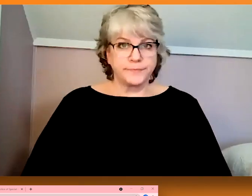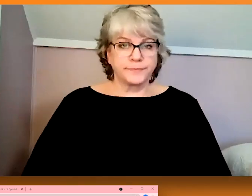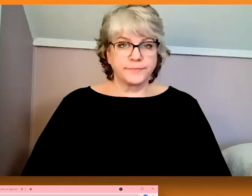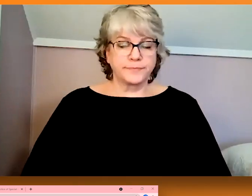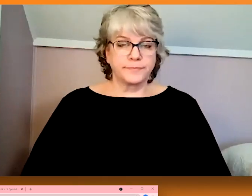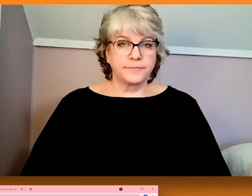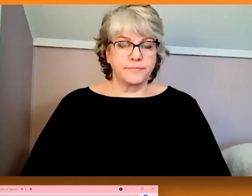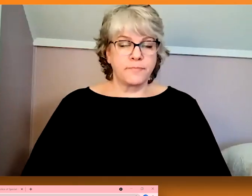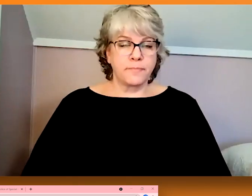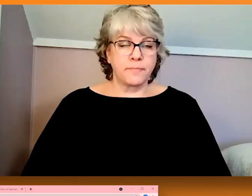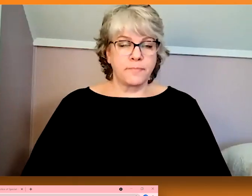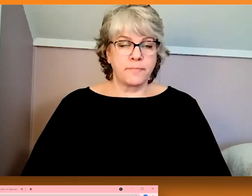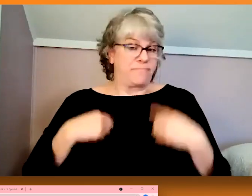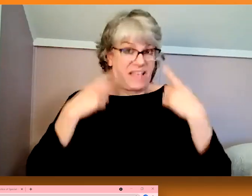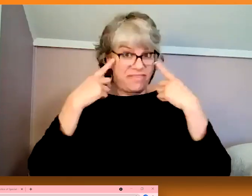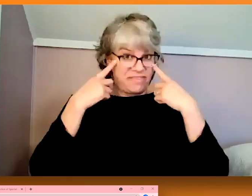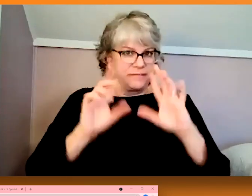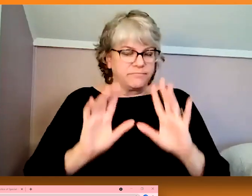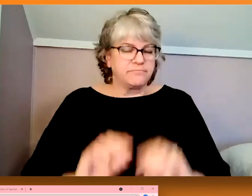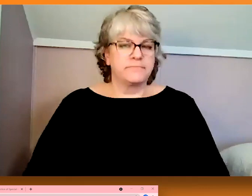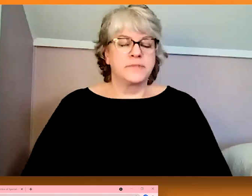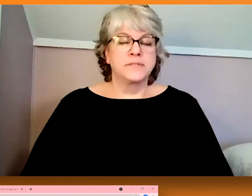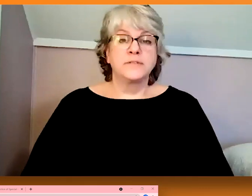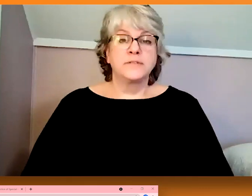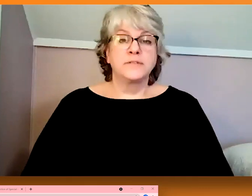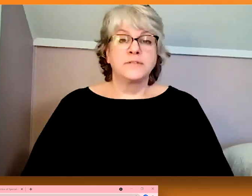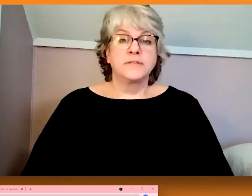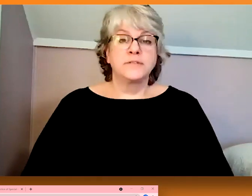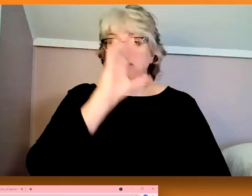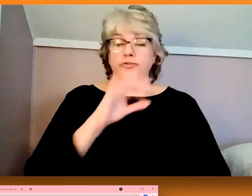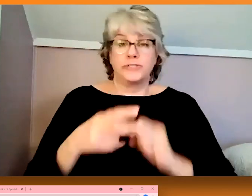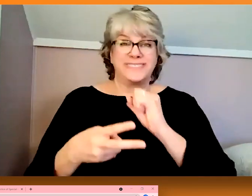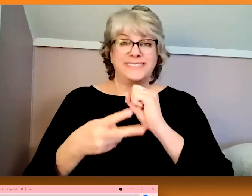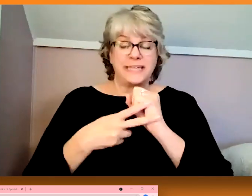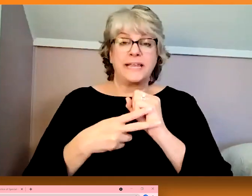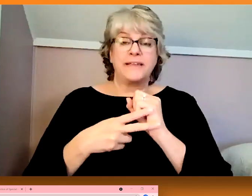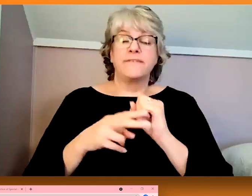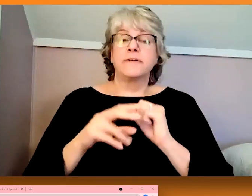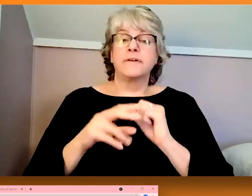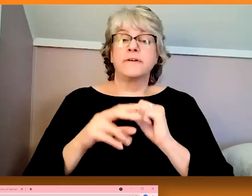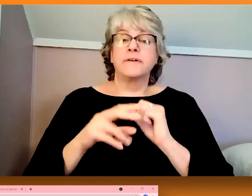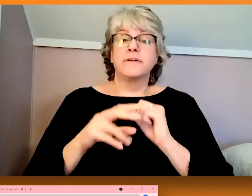So if you have your saved search substance abuse, specifically alcohol,